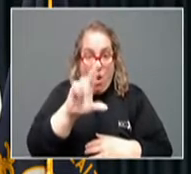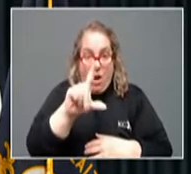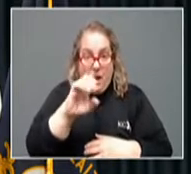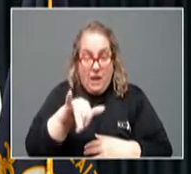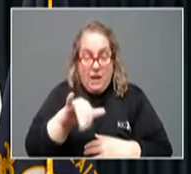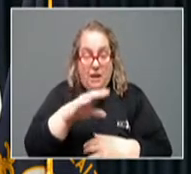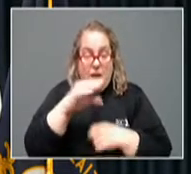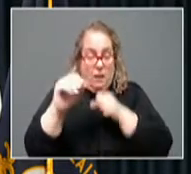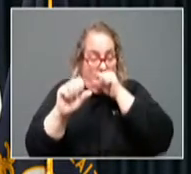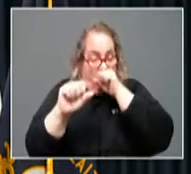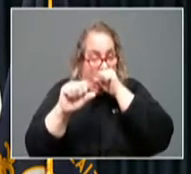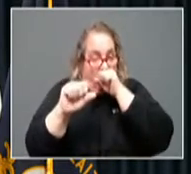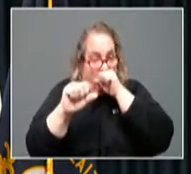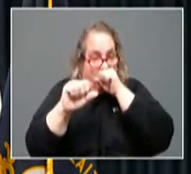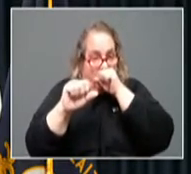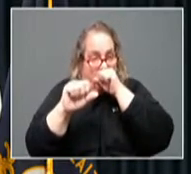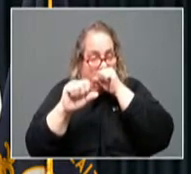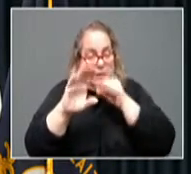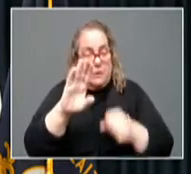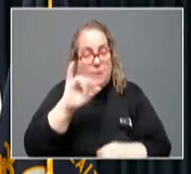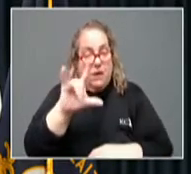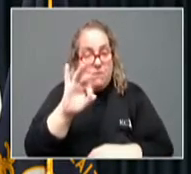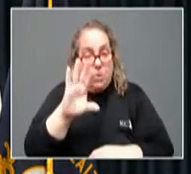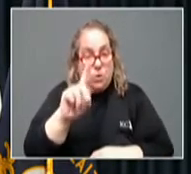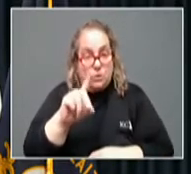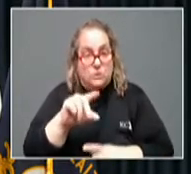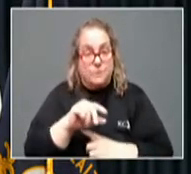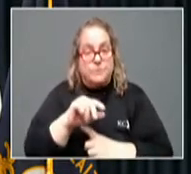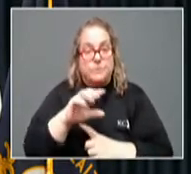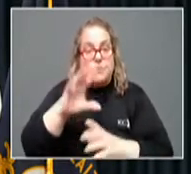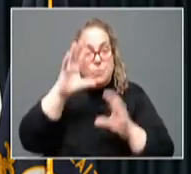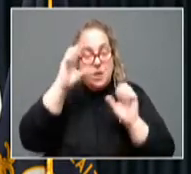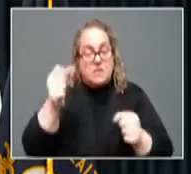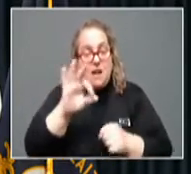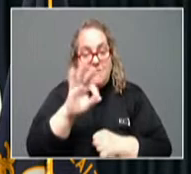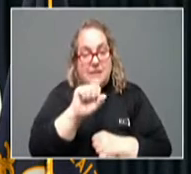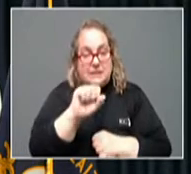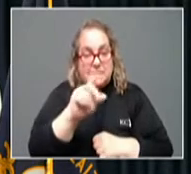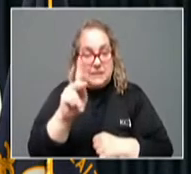Dong C. G. President of SK innovations battery business to announce Blue Oval